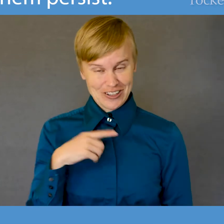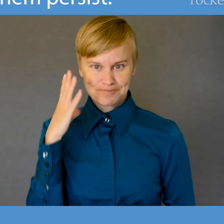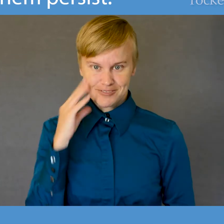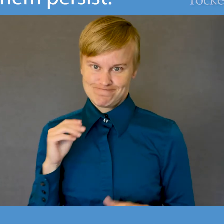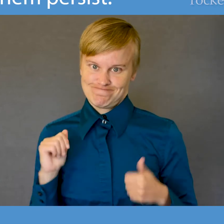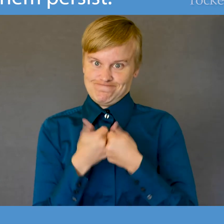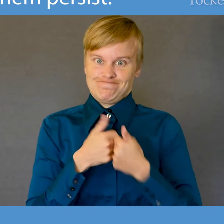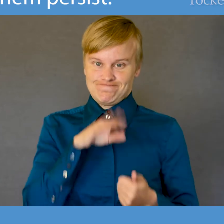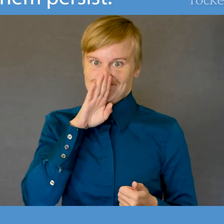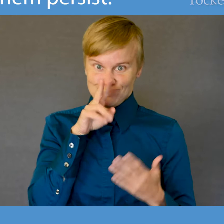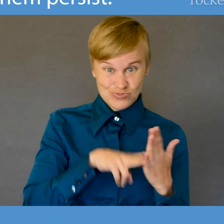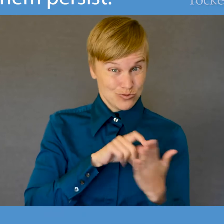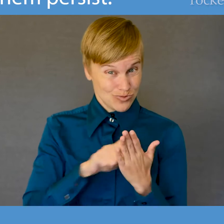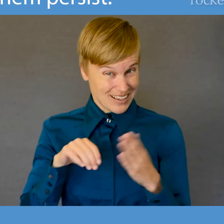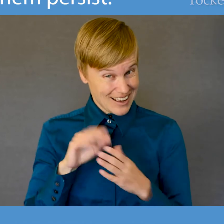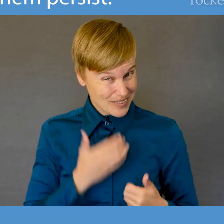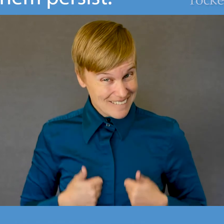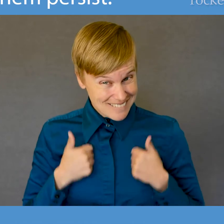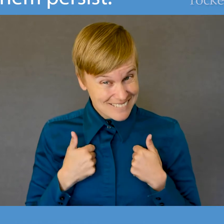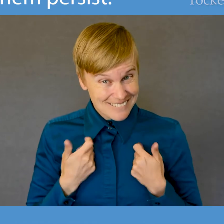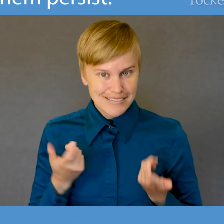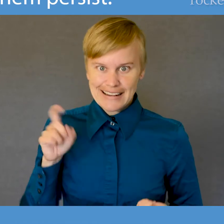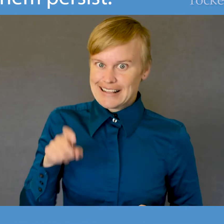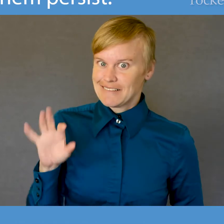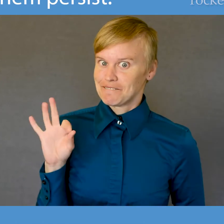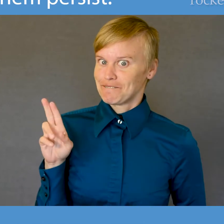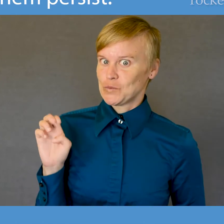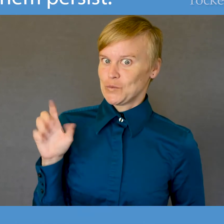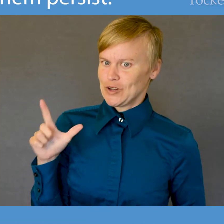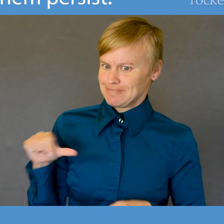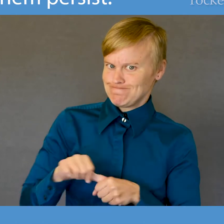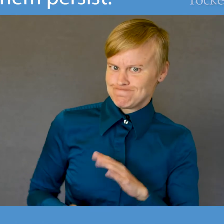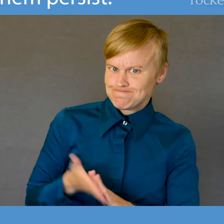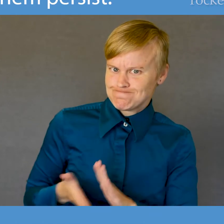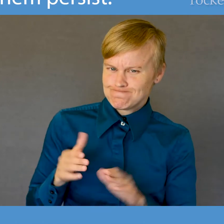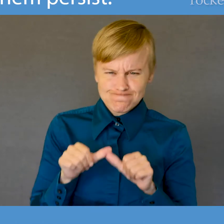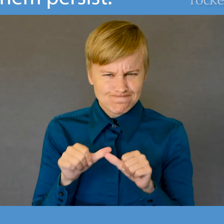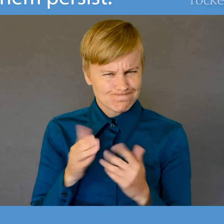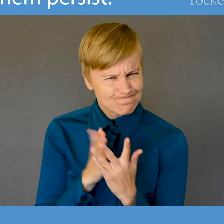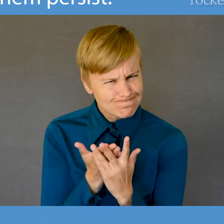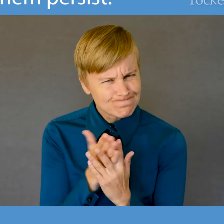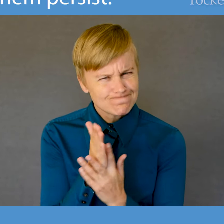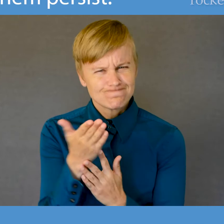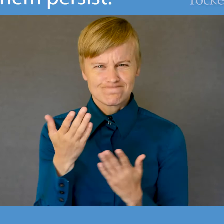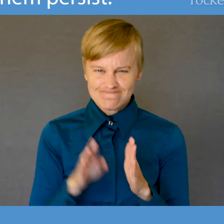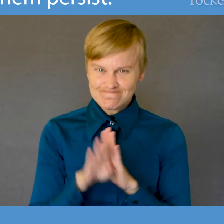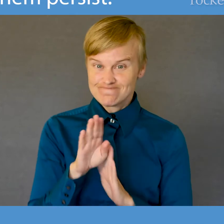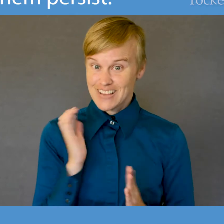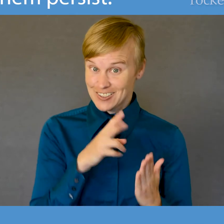Difficulty arises for all of us at some point in literacy development, and we need fuel for those difficult moments, so that we can keep going,